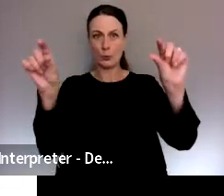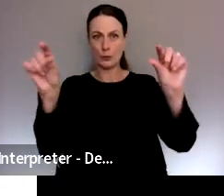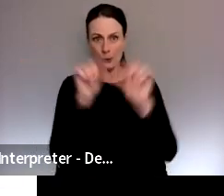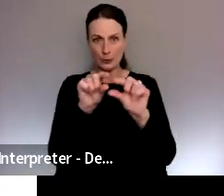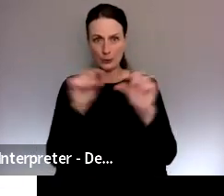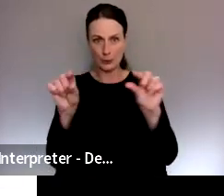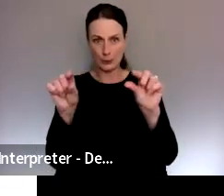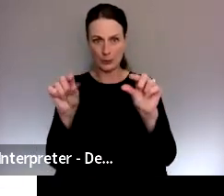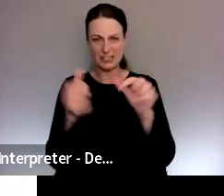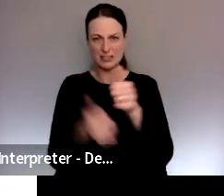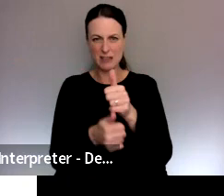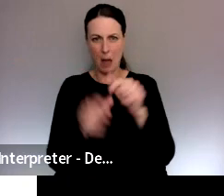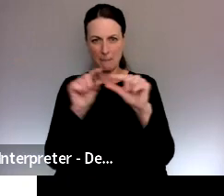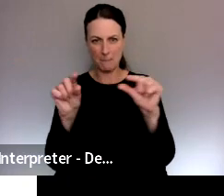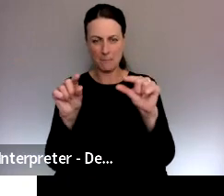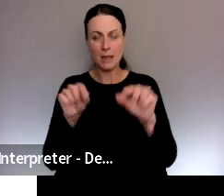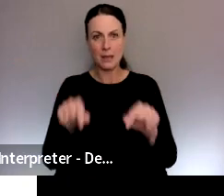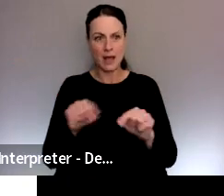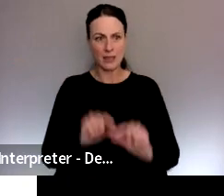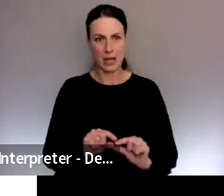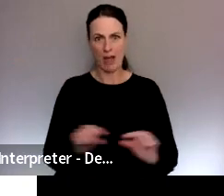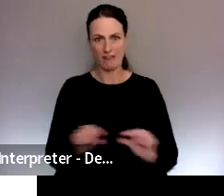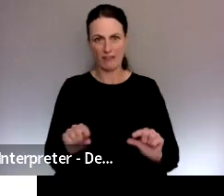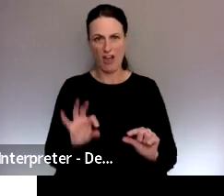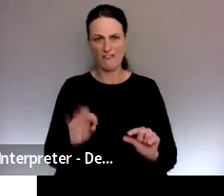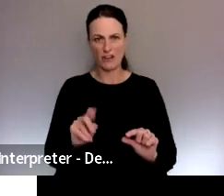and a subhead and a footer.